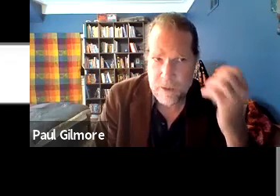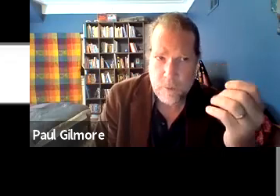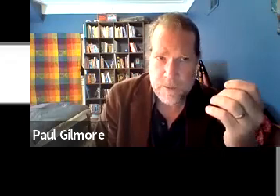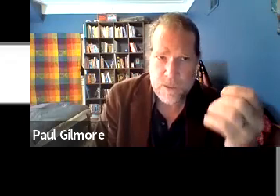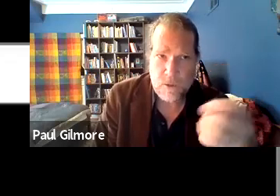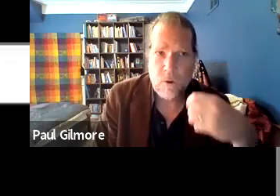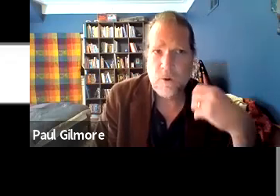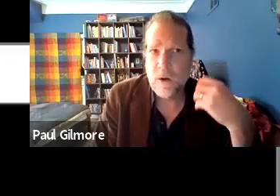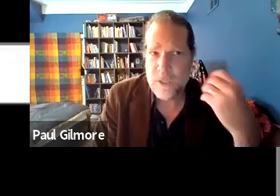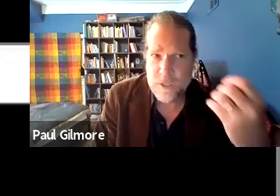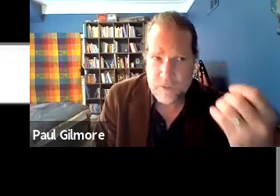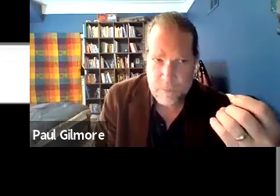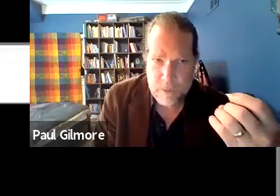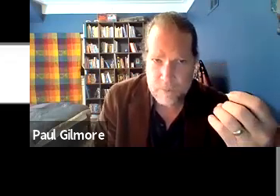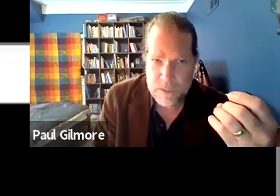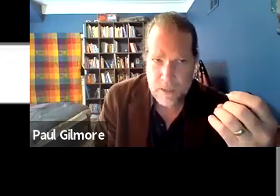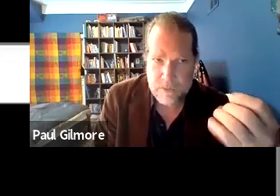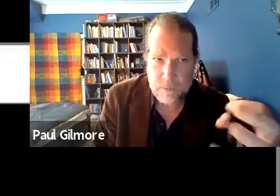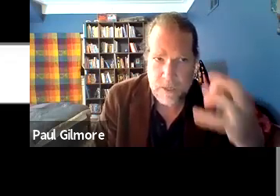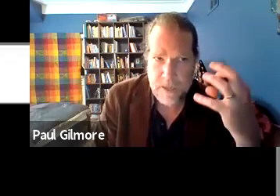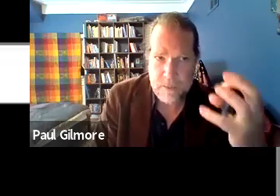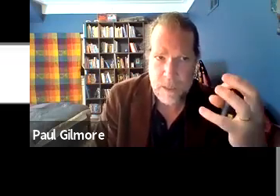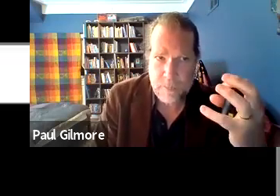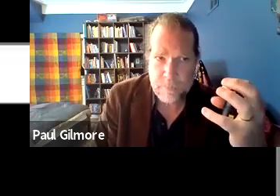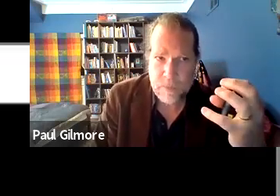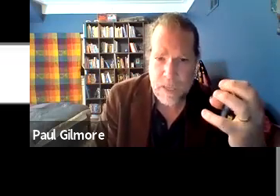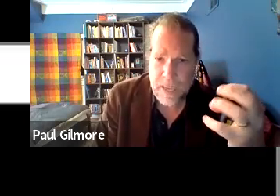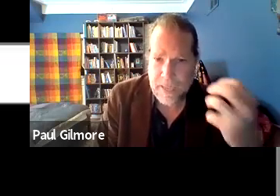immigrants, or who are just off the boat themselves, when you add them up, and